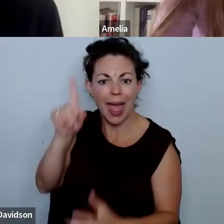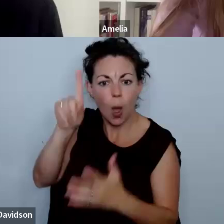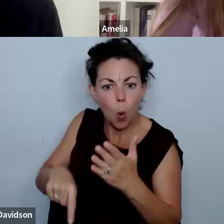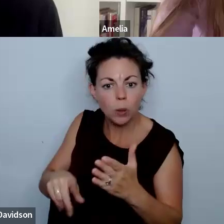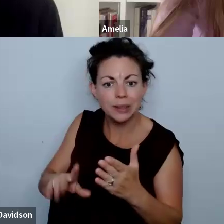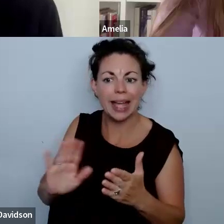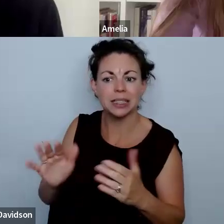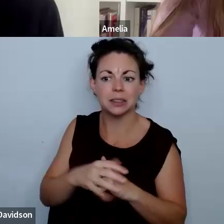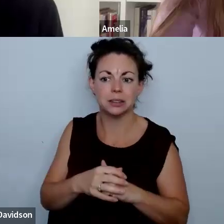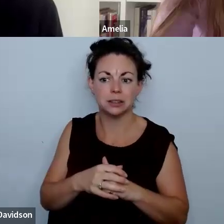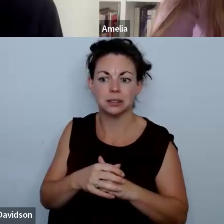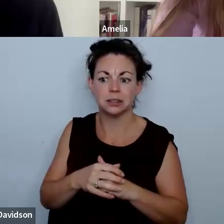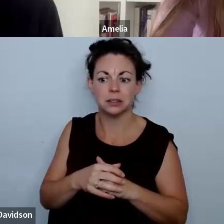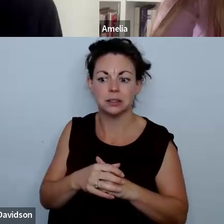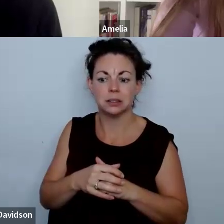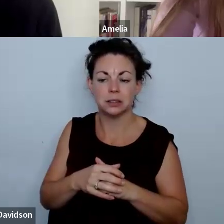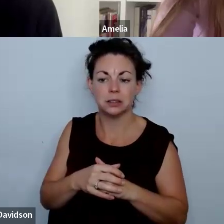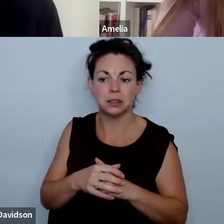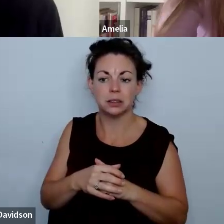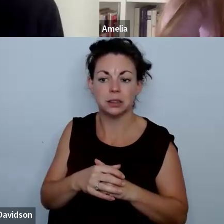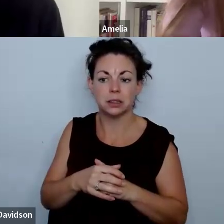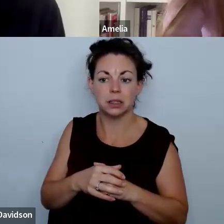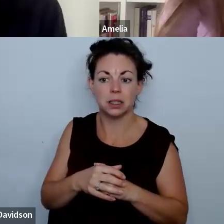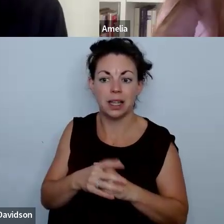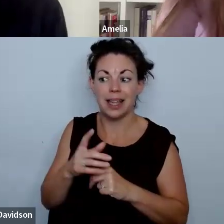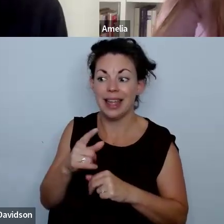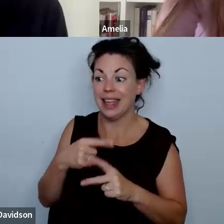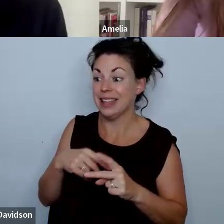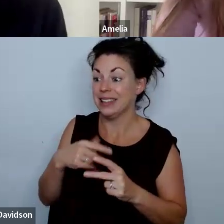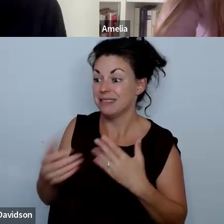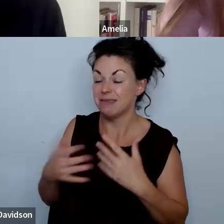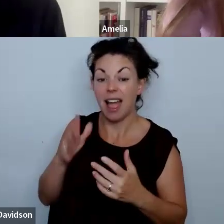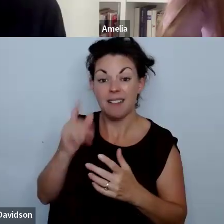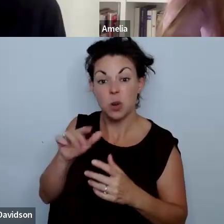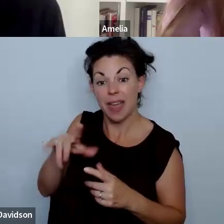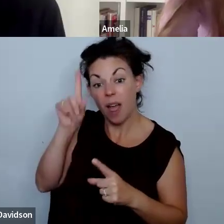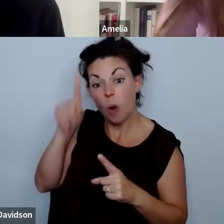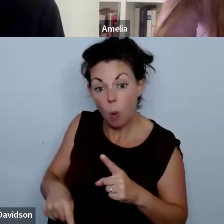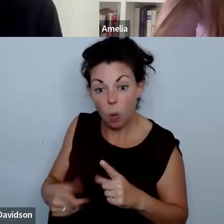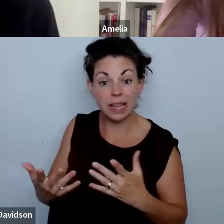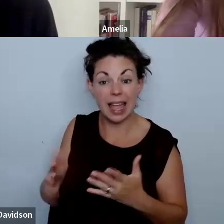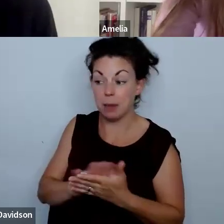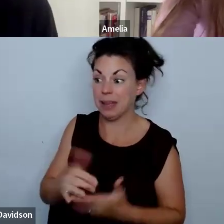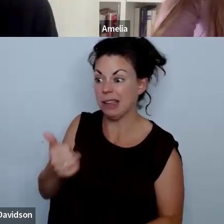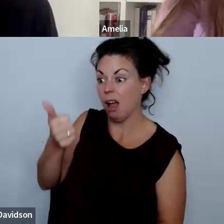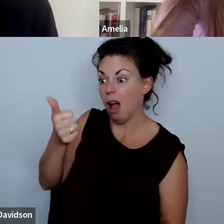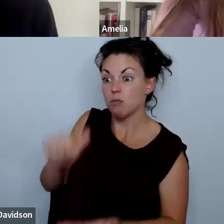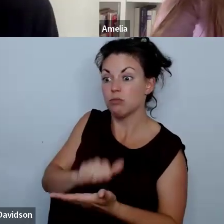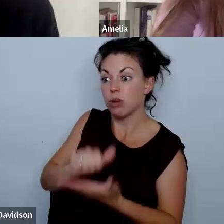you know, that can be more useful than, kind of wiping yourself out by having, you know, sort of hitting loads and loads of individuals.